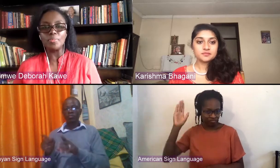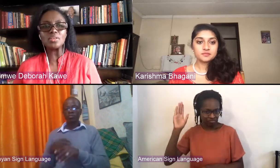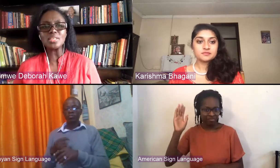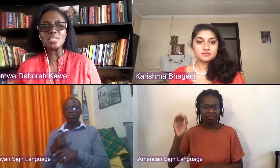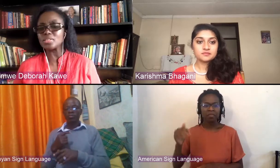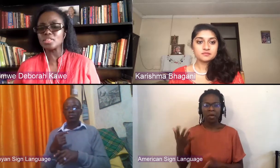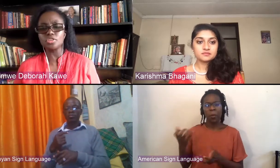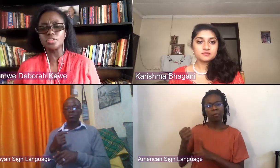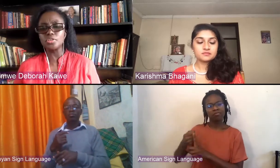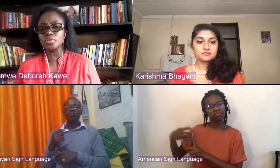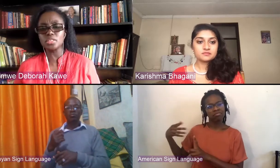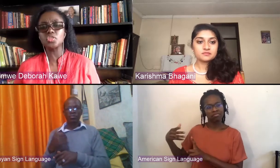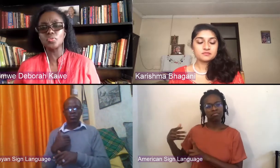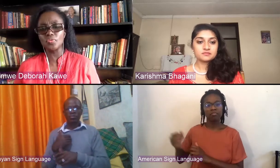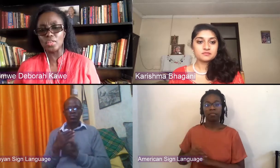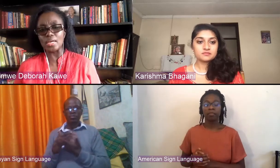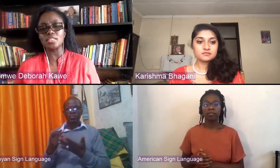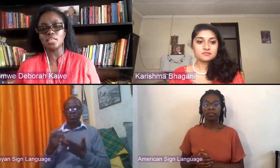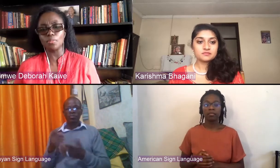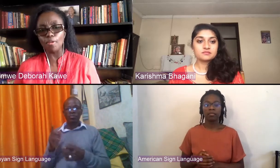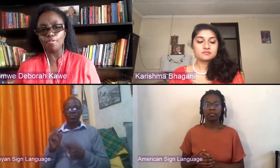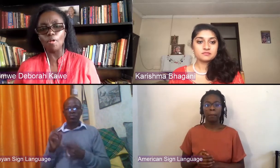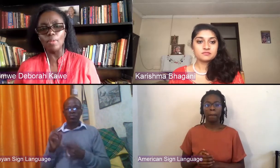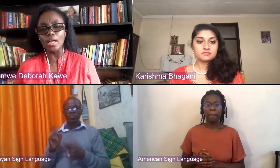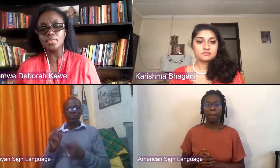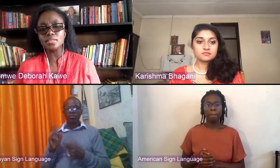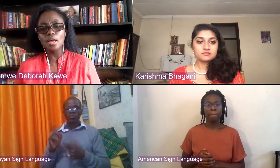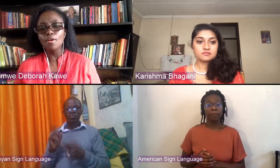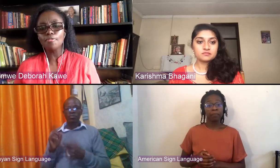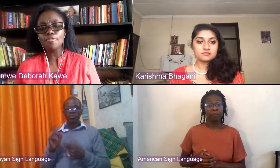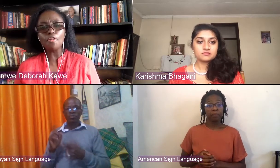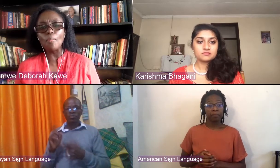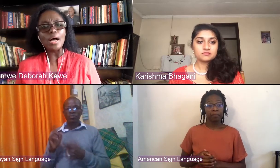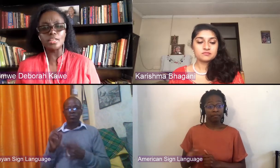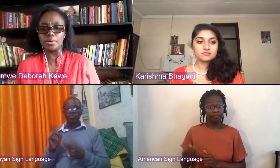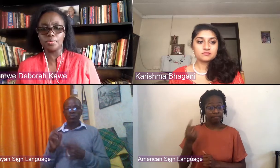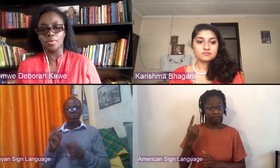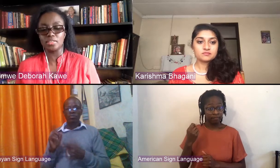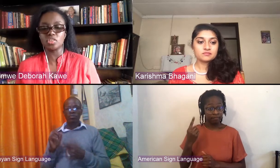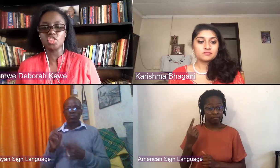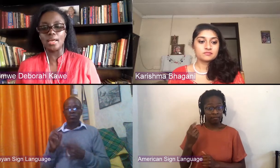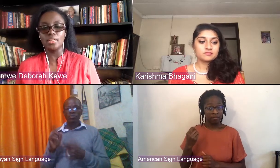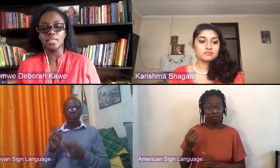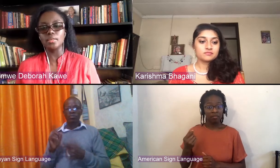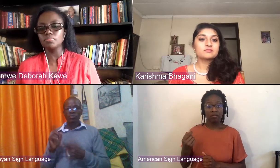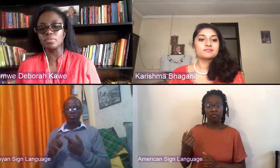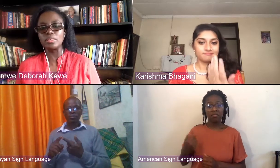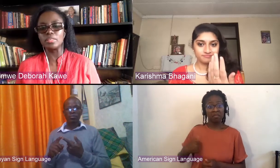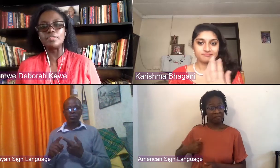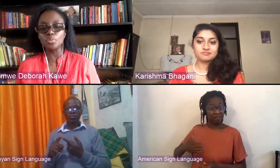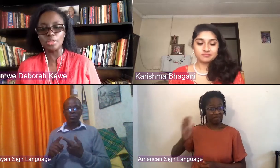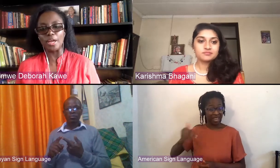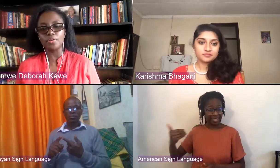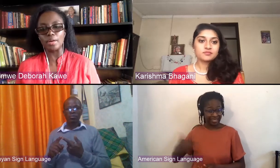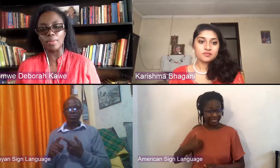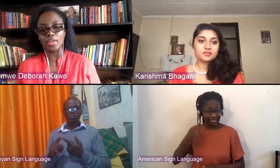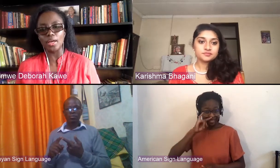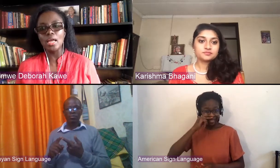because I was introduced into the arts and performance from earlier on as a child. I lived with my grandmother.